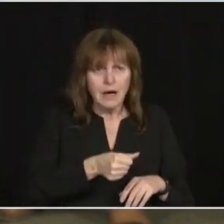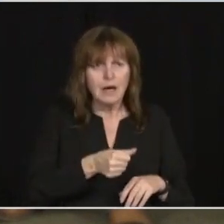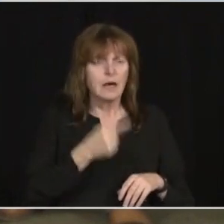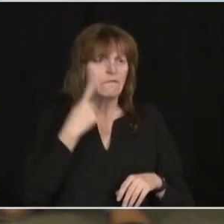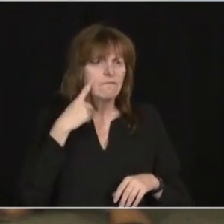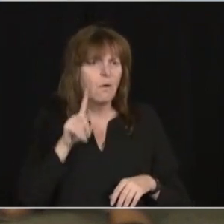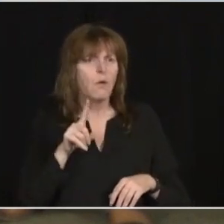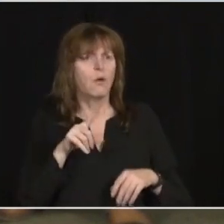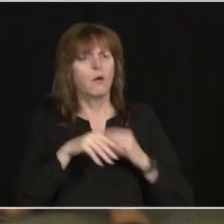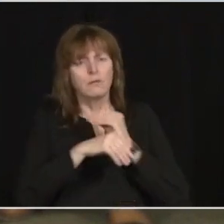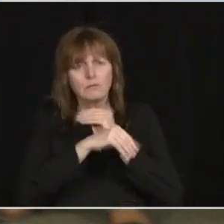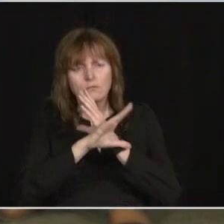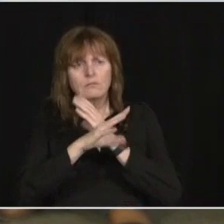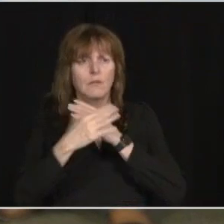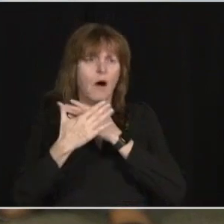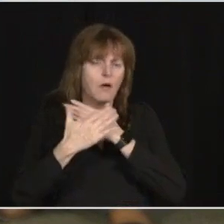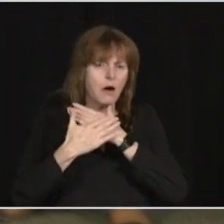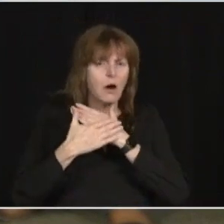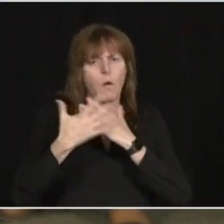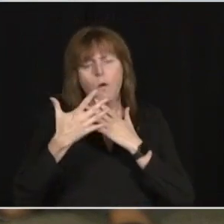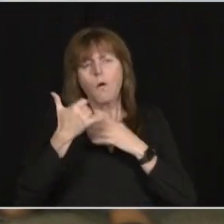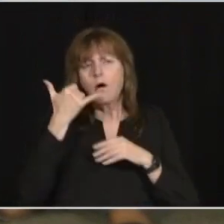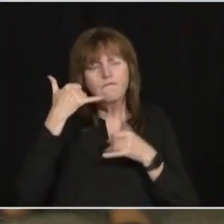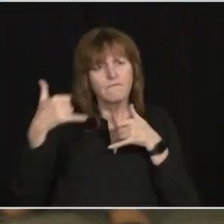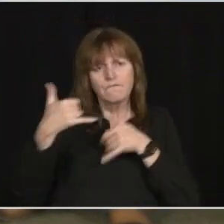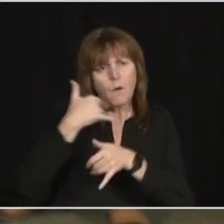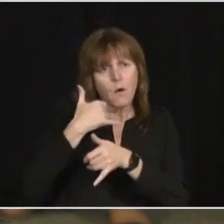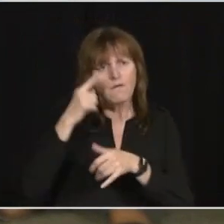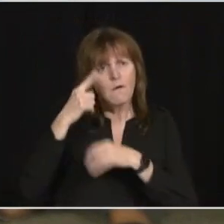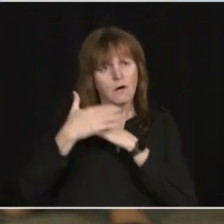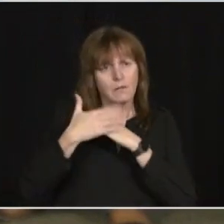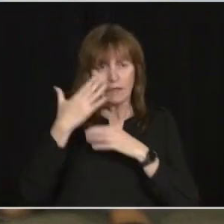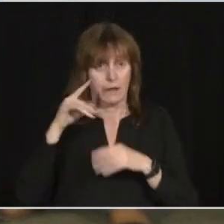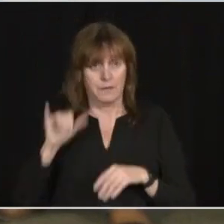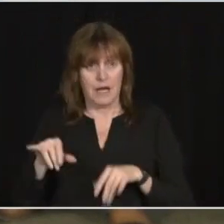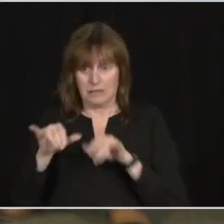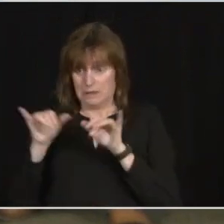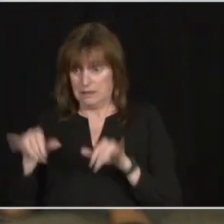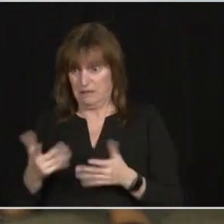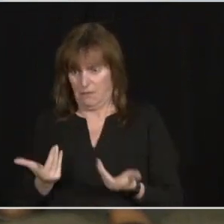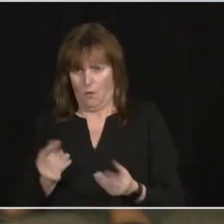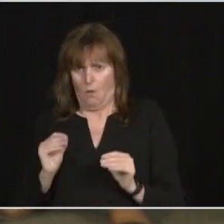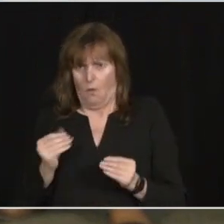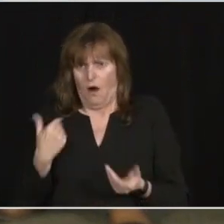That's part of the way our system is, and that's when the next billing period comes up.